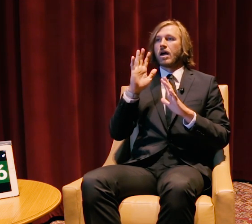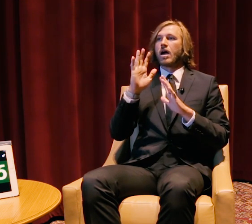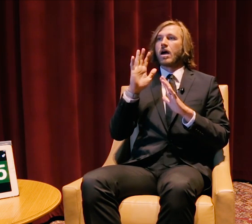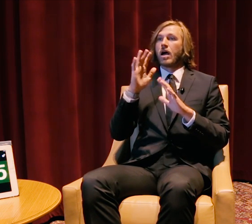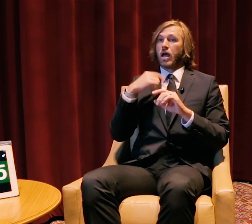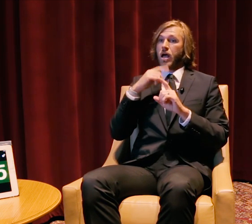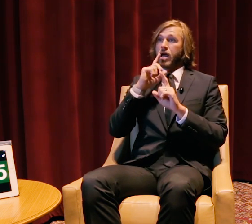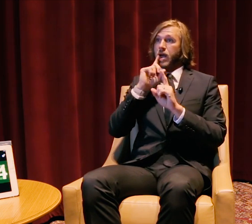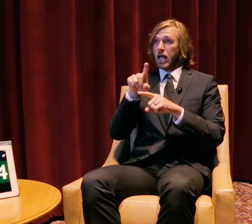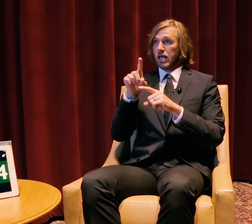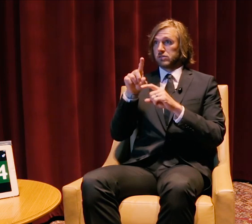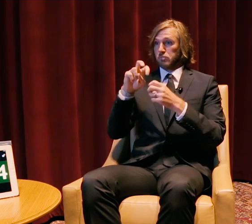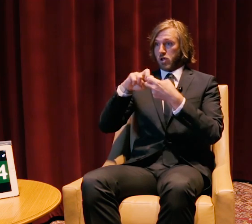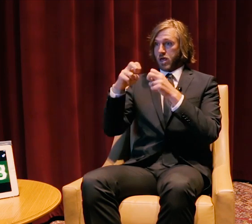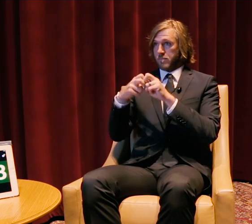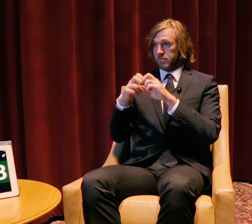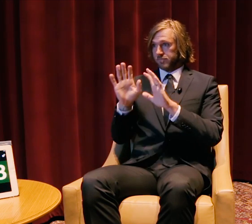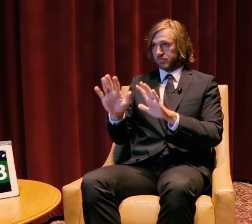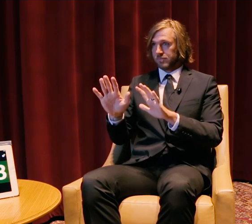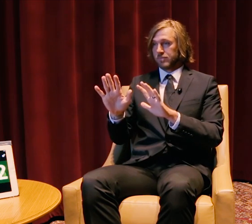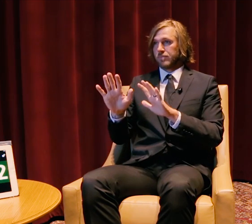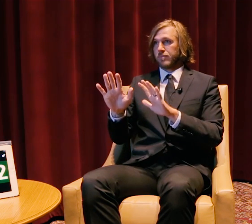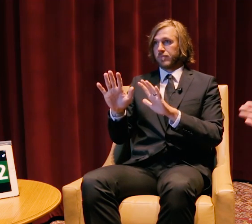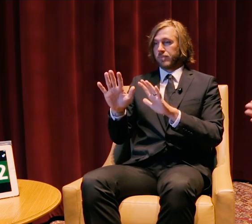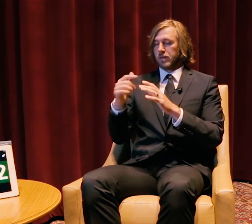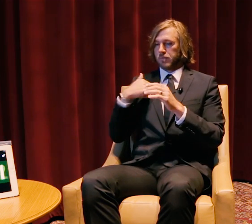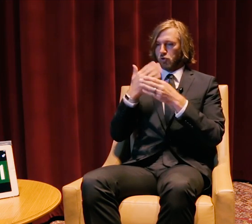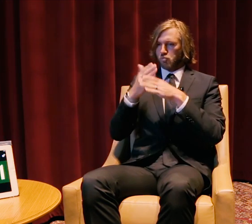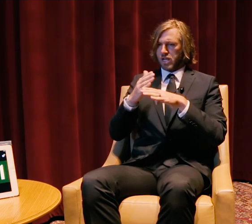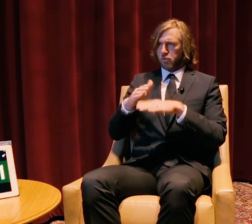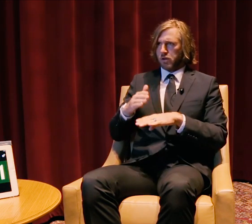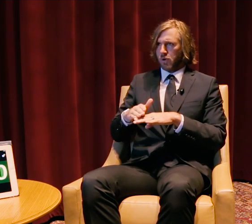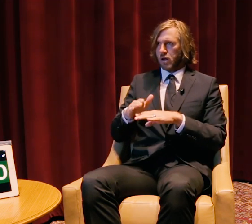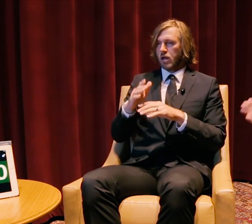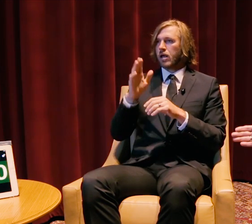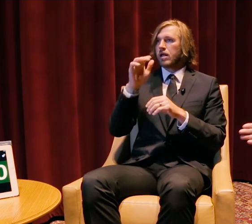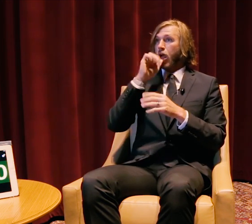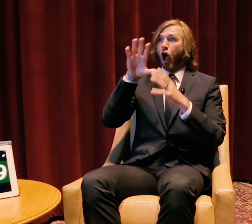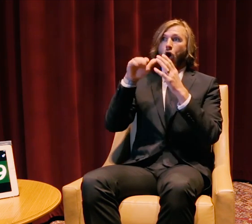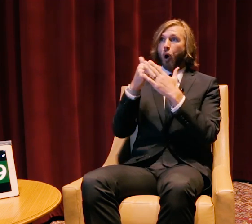address the situation, and break it down, you know, a component at a time.